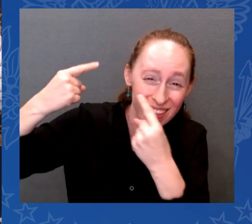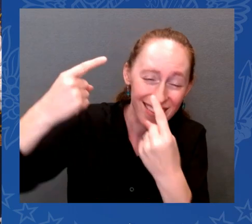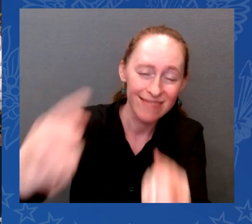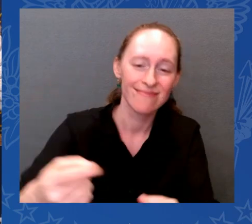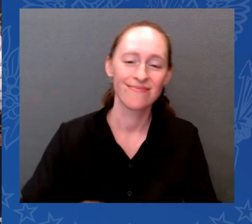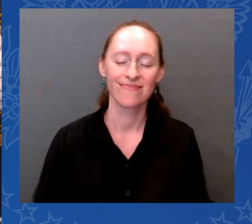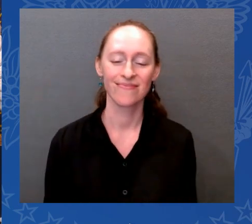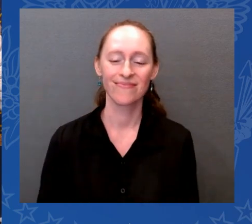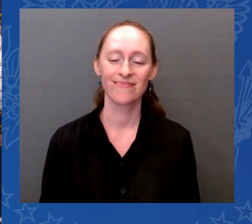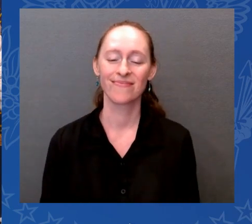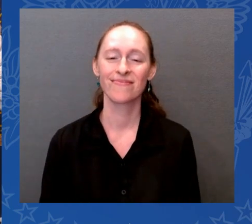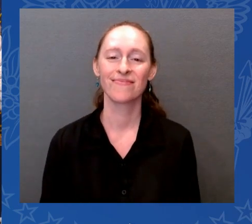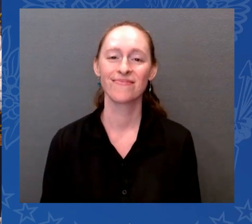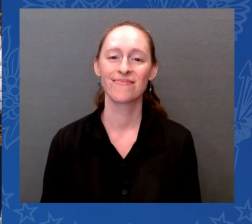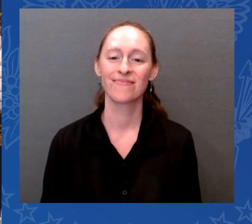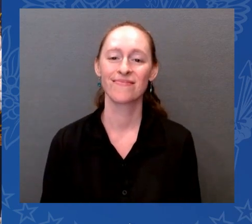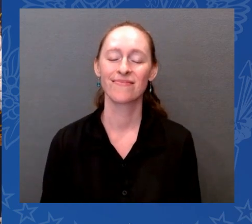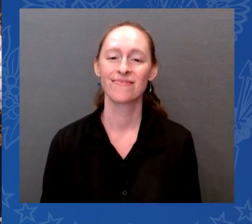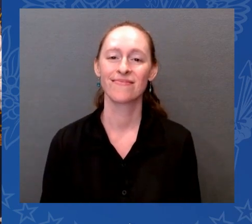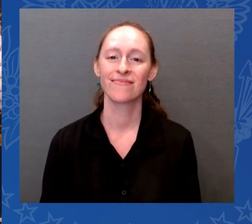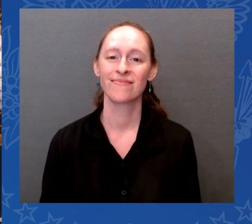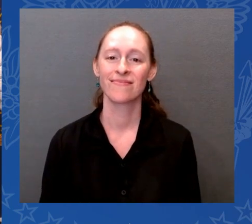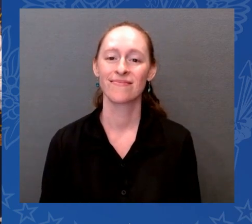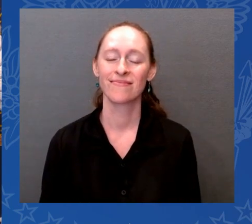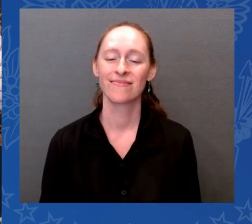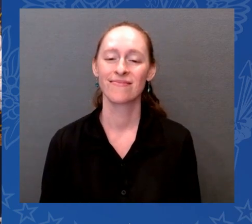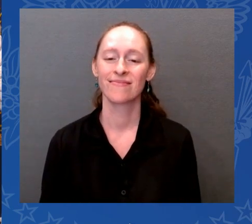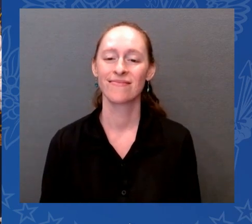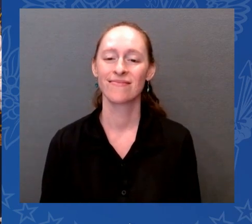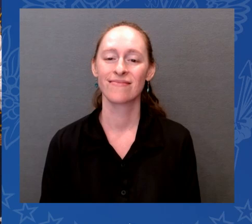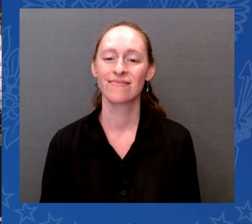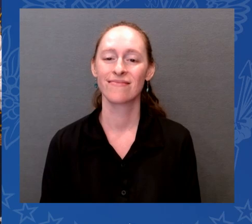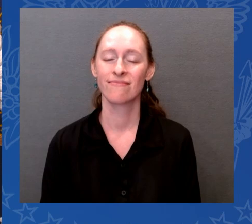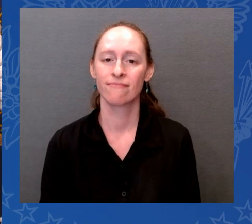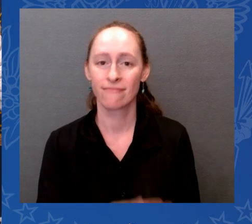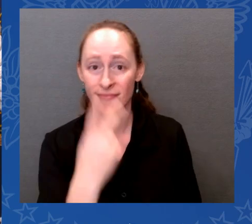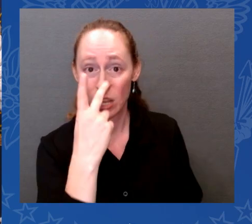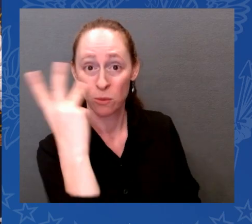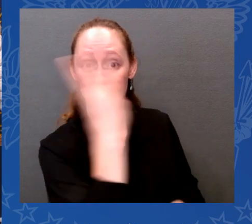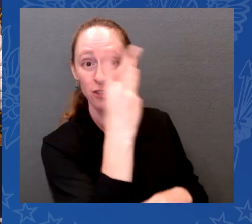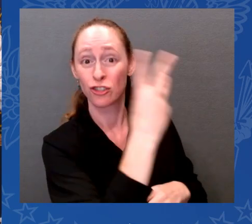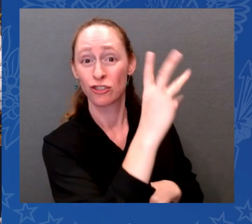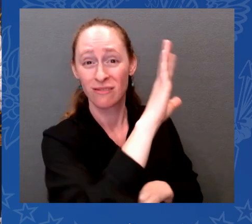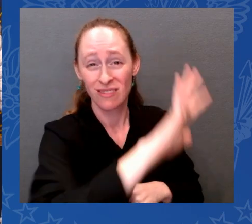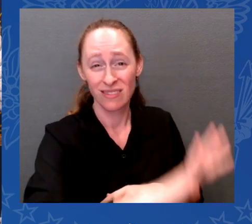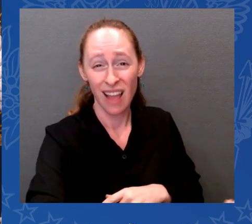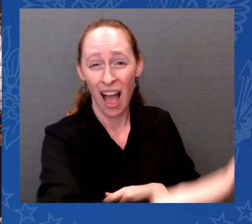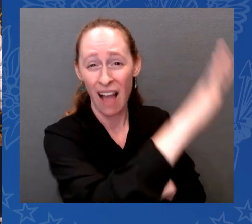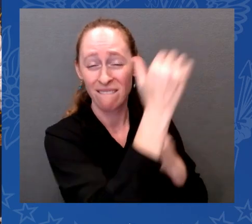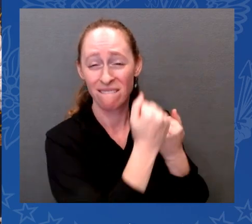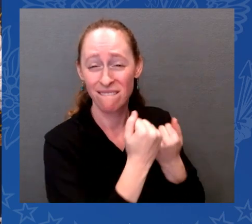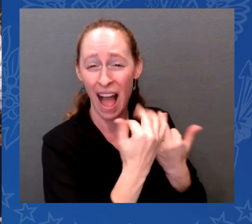from the devastating wildfires in the West to the thousands of fires that local firefighters respond to every day,